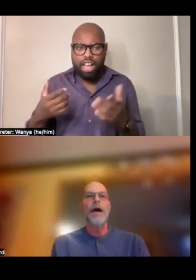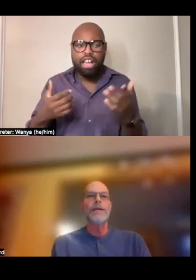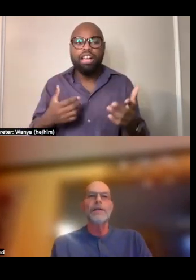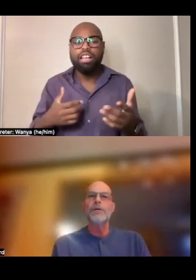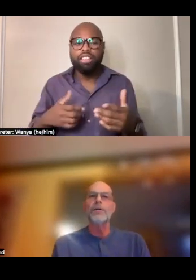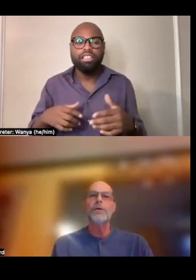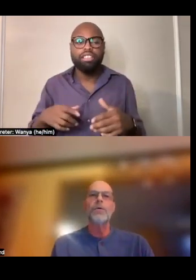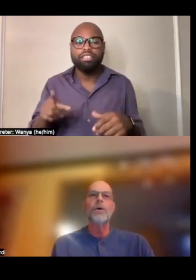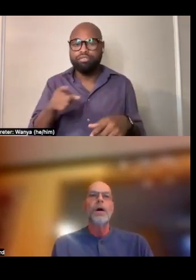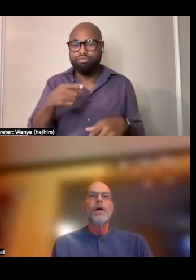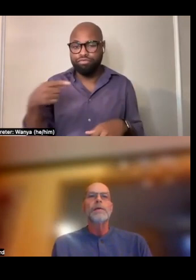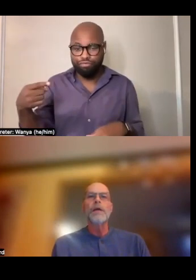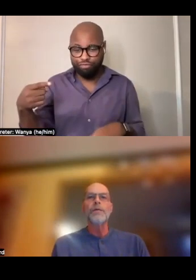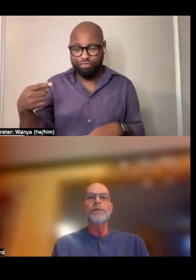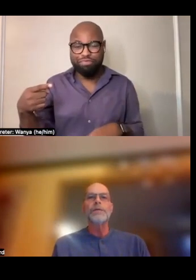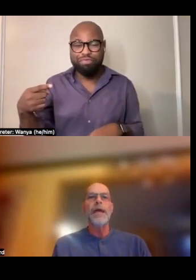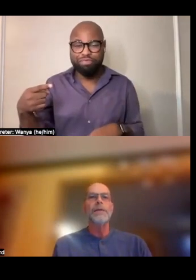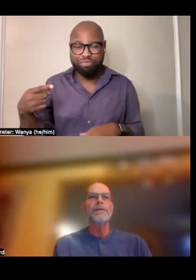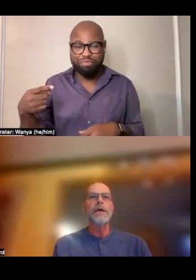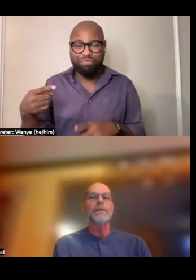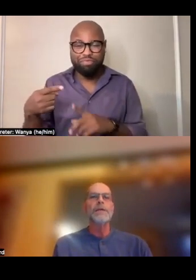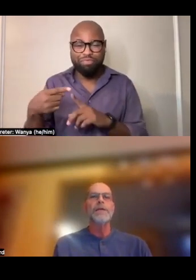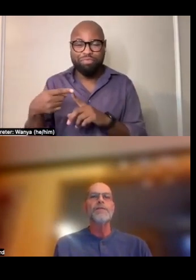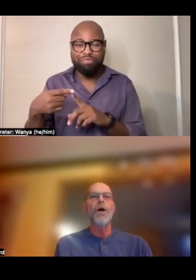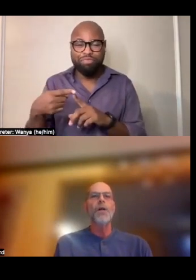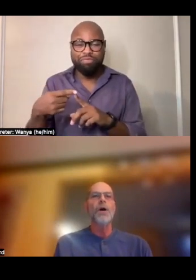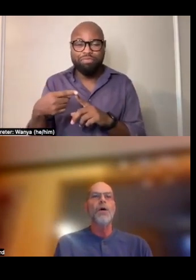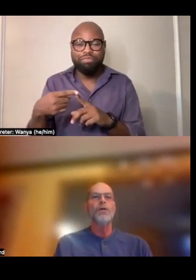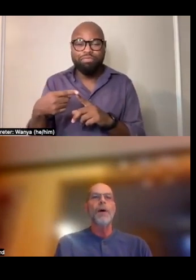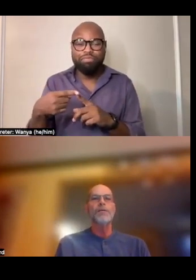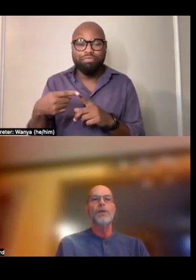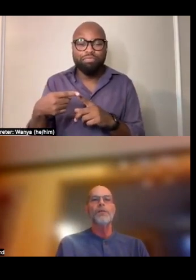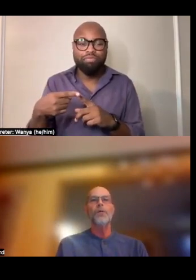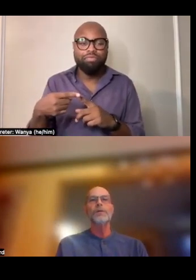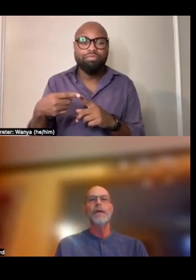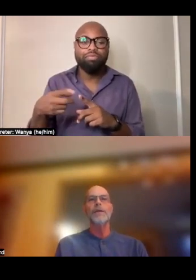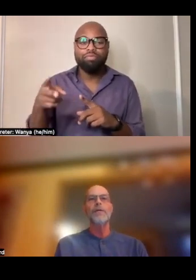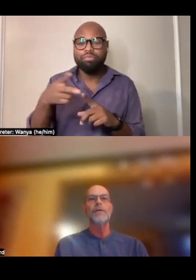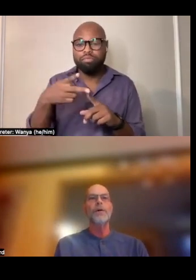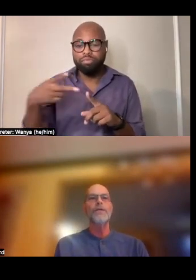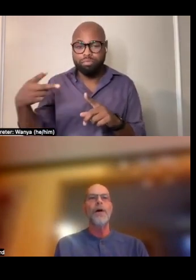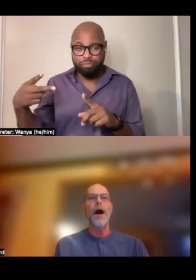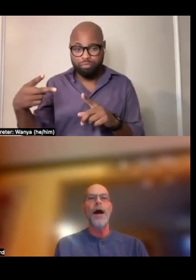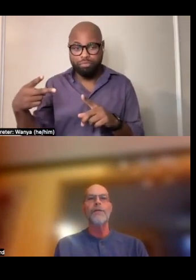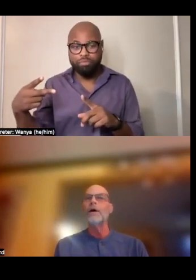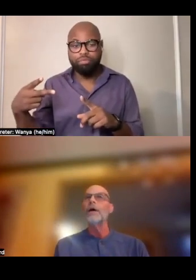Several states and cities followed. By 2014 they were 25.